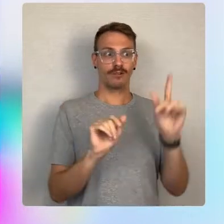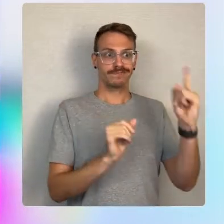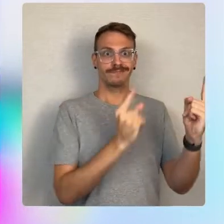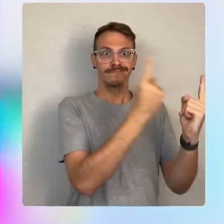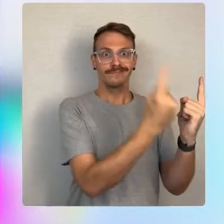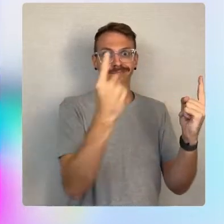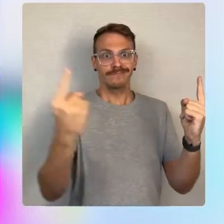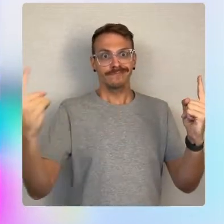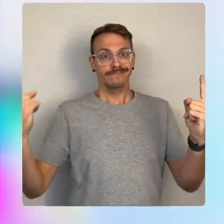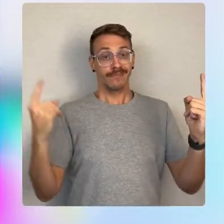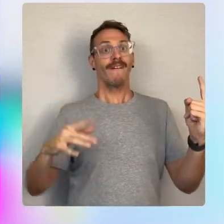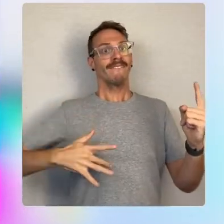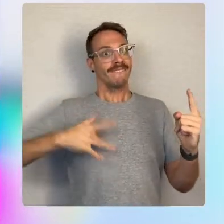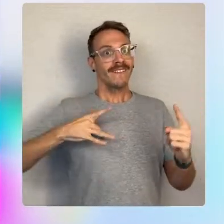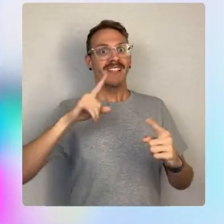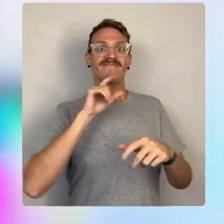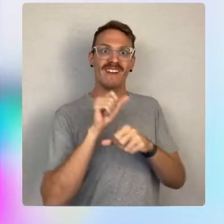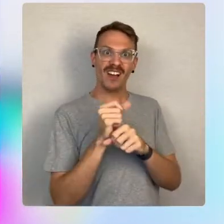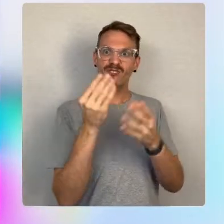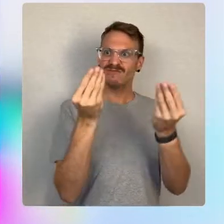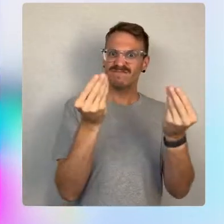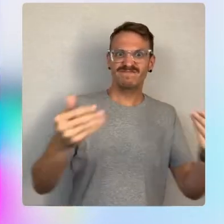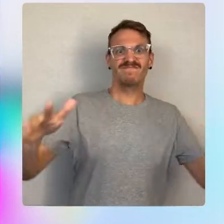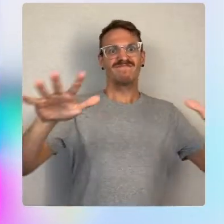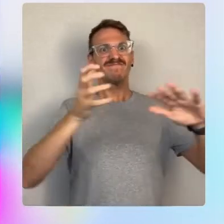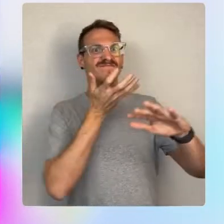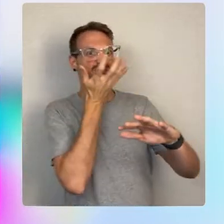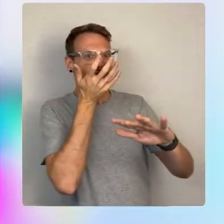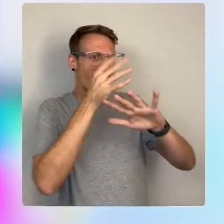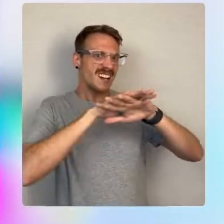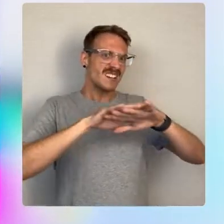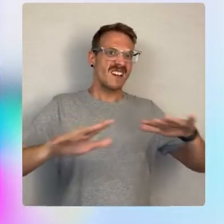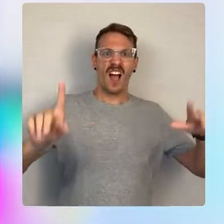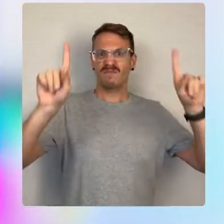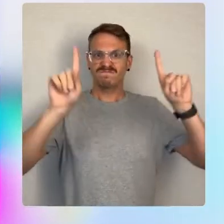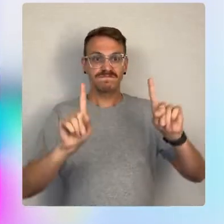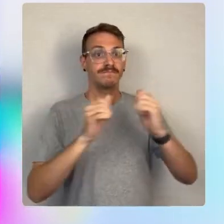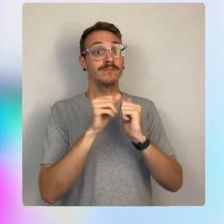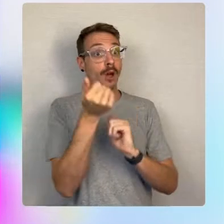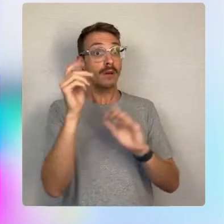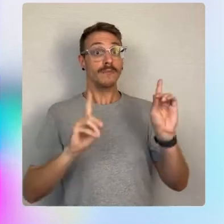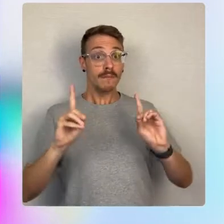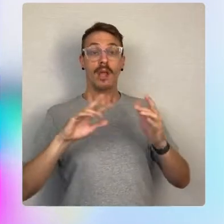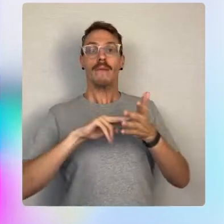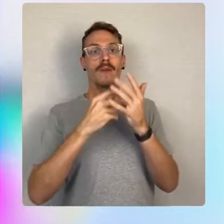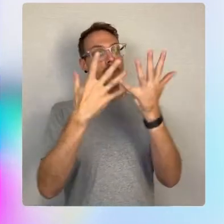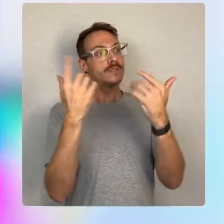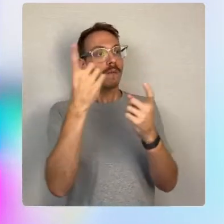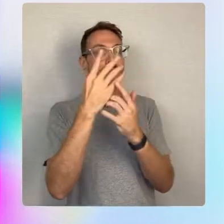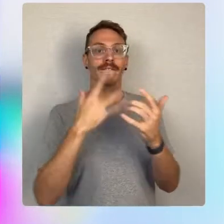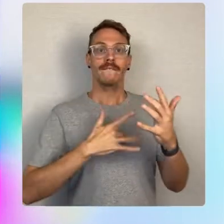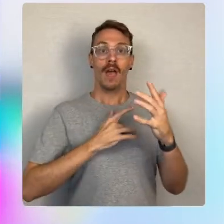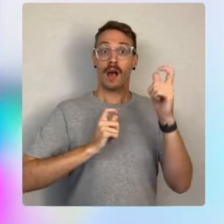that made you feel like you were on the golf course with other people. So we wanted something that was incredibly expressive,